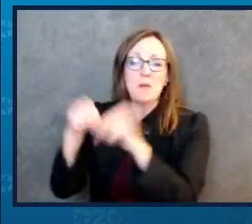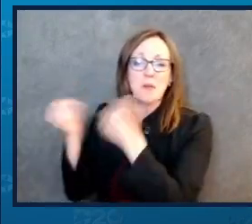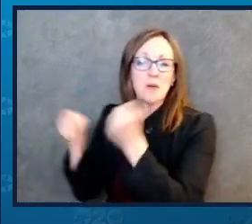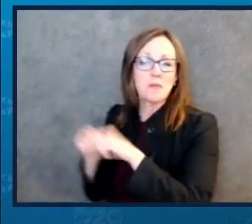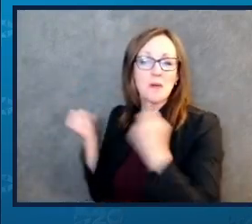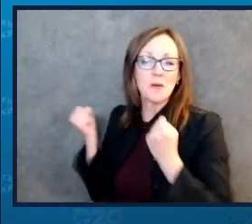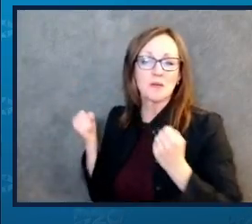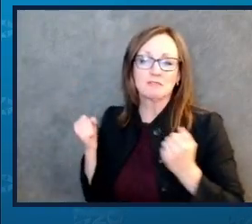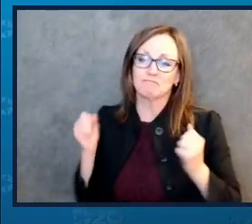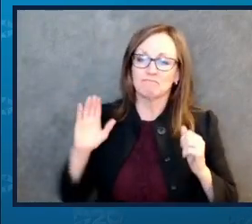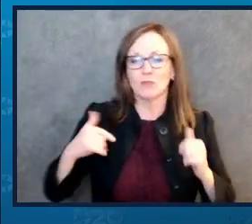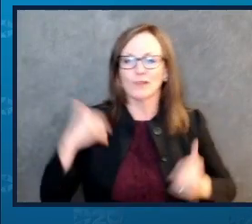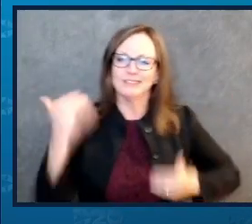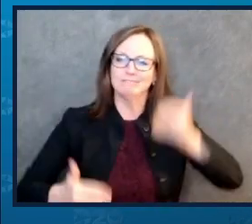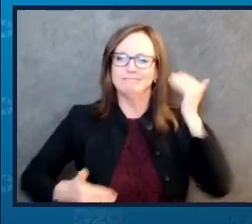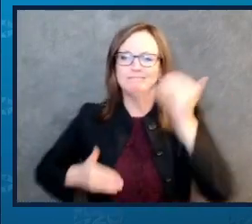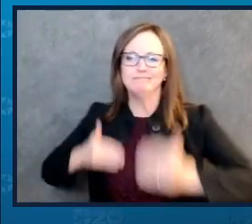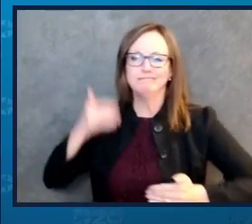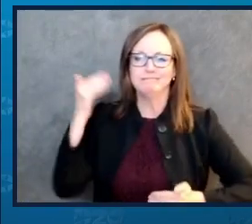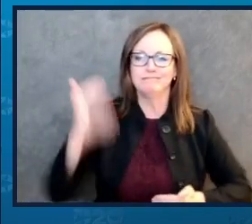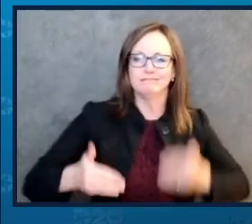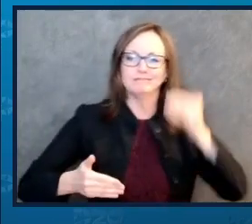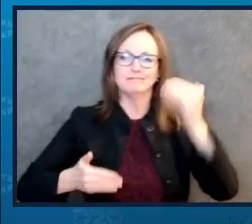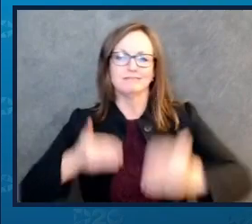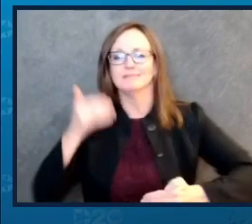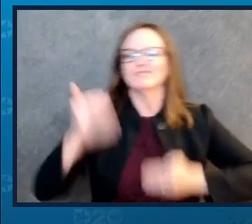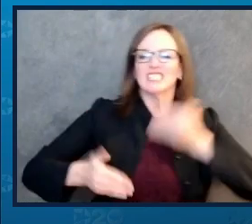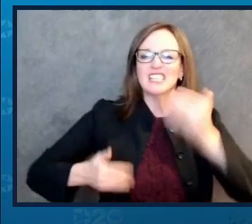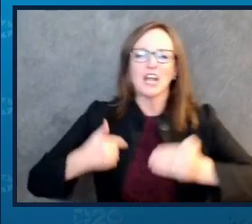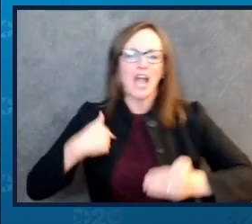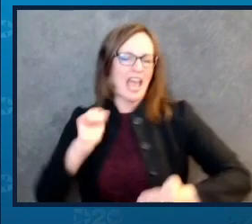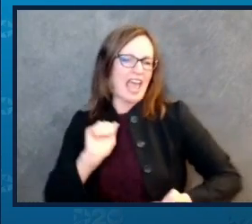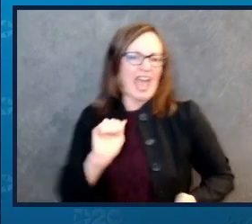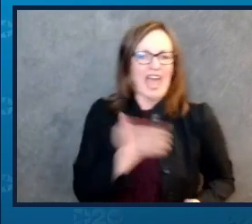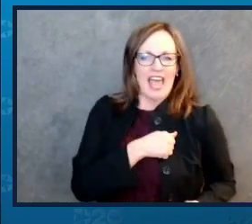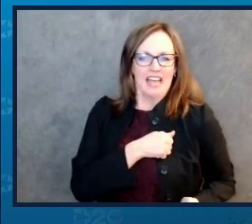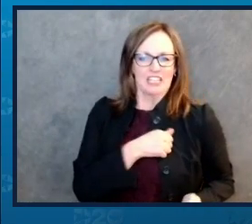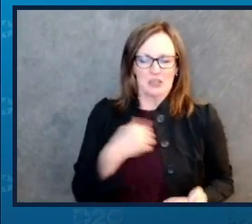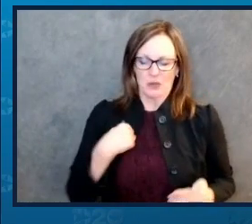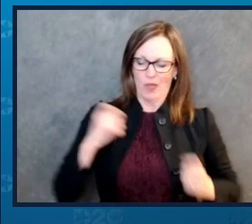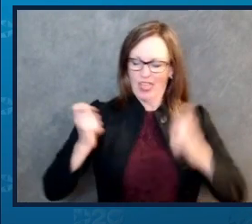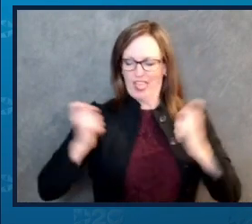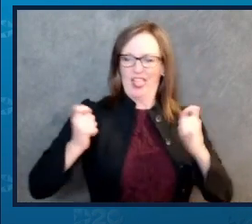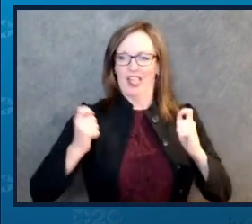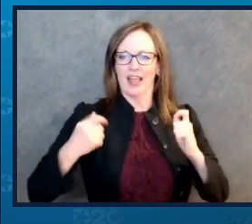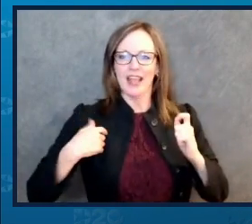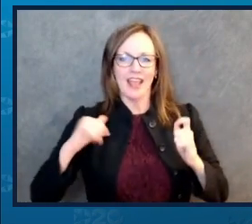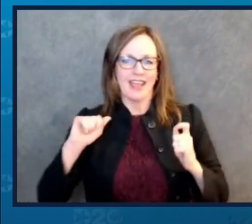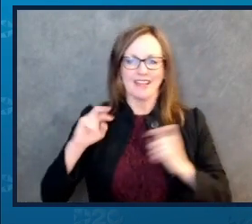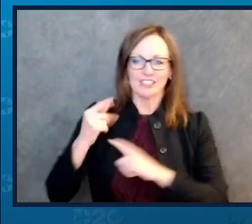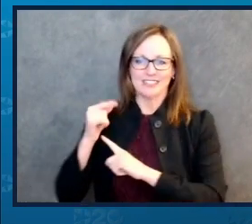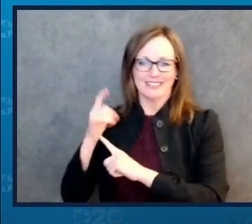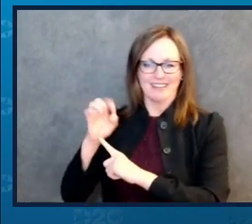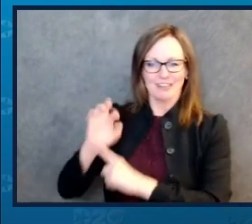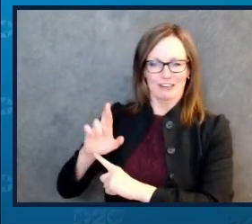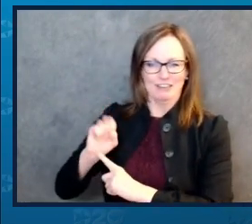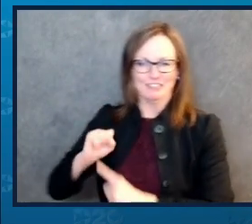SHE IS CALLED THE AGITATOR, THE PUSHY ONE, THE ONE WITH ATTITUDE.